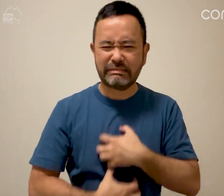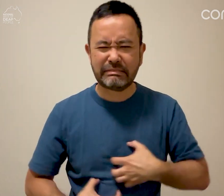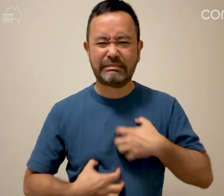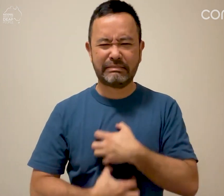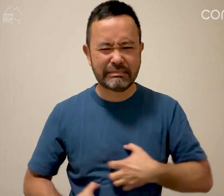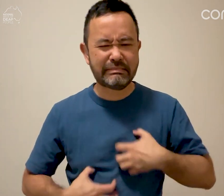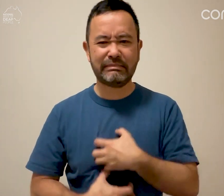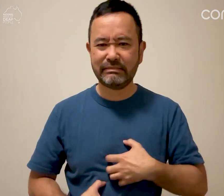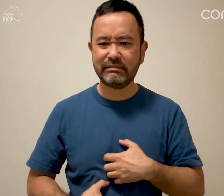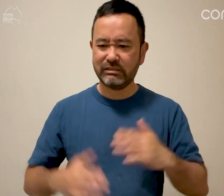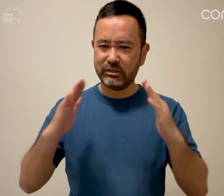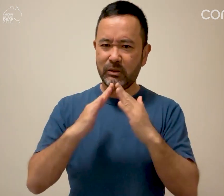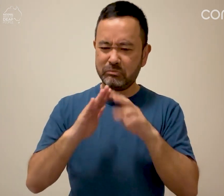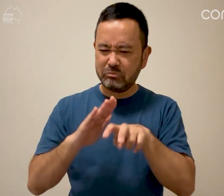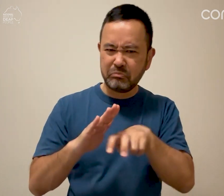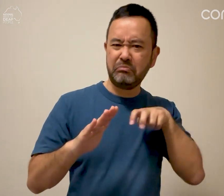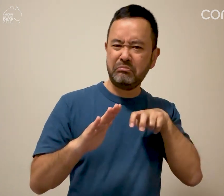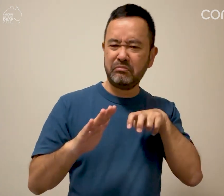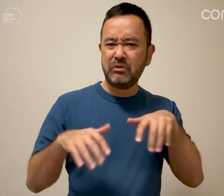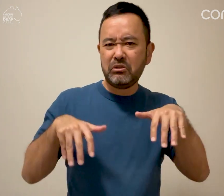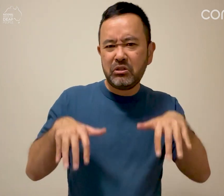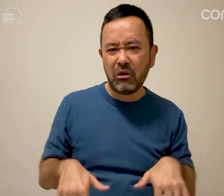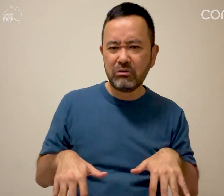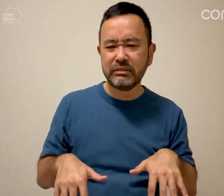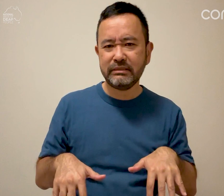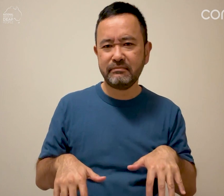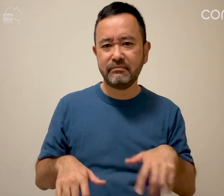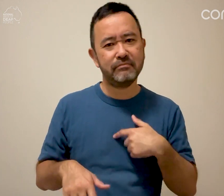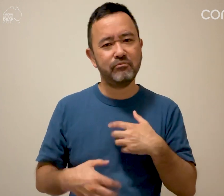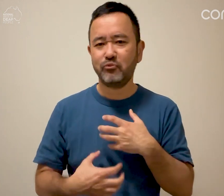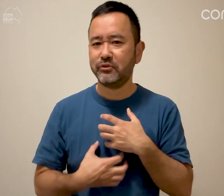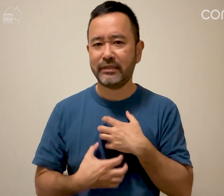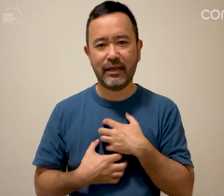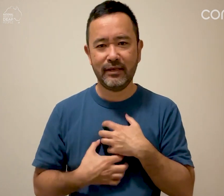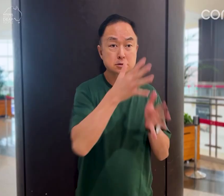frustration, and isolation at home. I am scared.